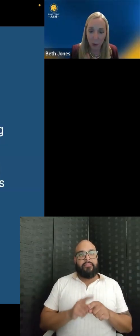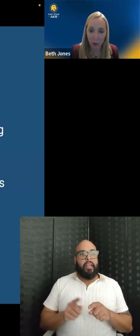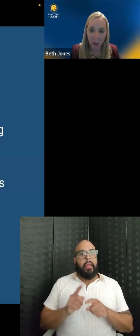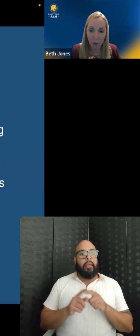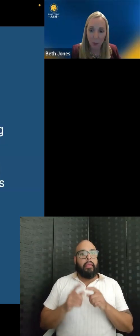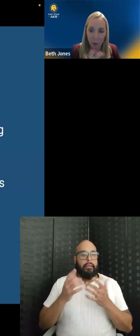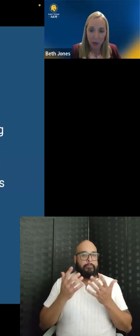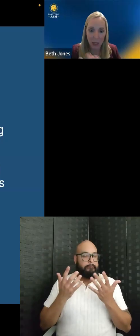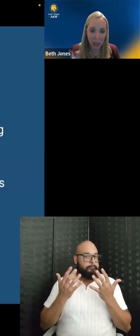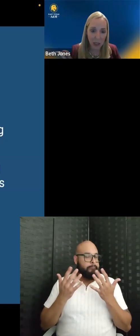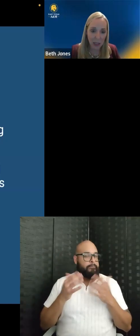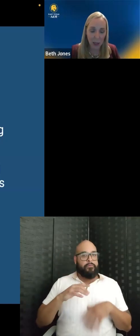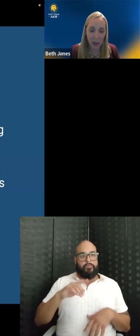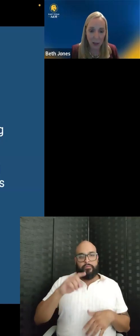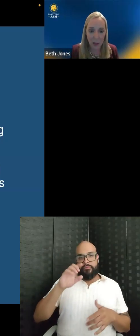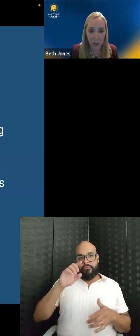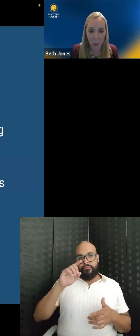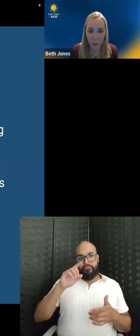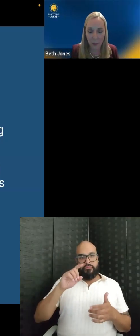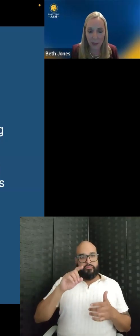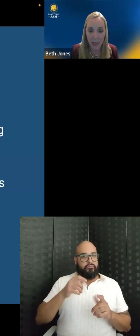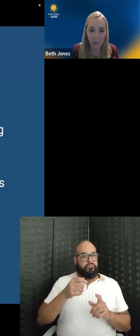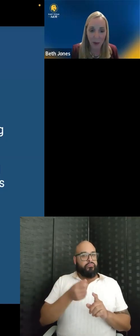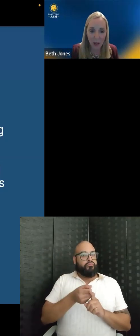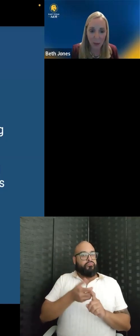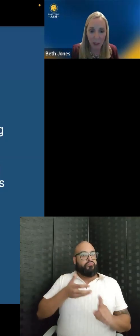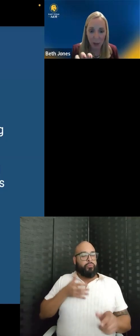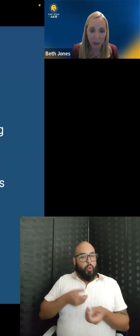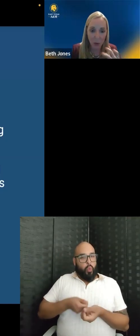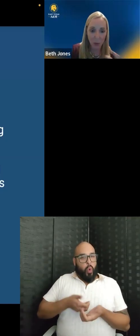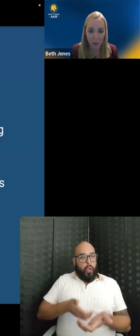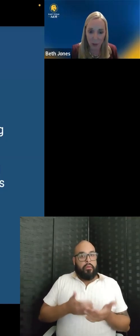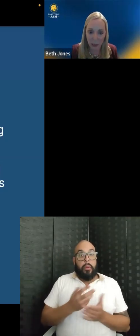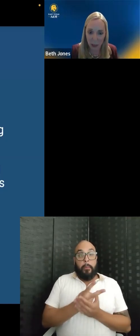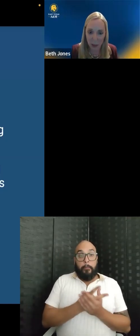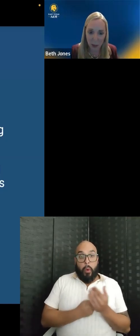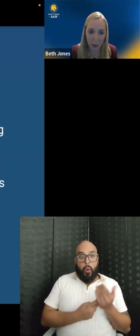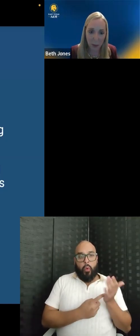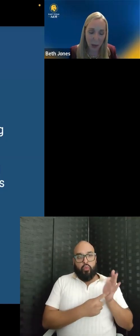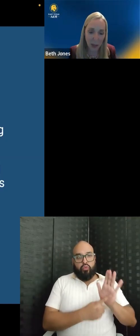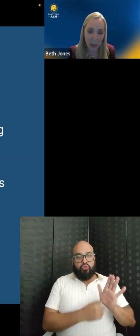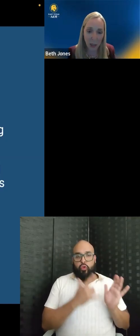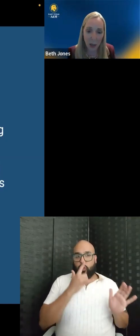Both of them could be presenting in this in, you know, the same factors, but it could be due to different reasons is what I'm trying to say.